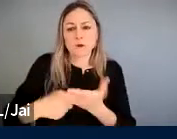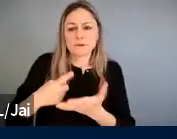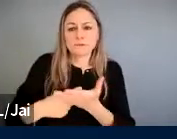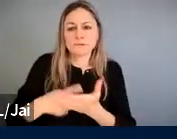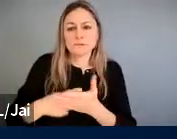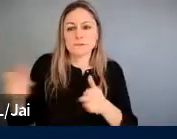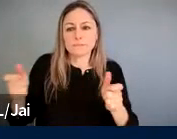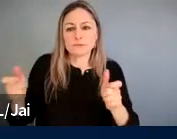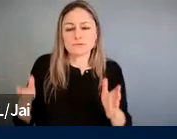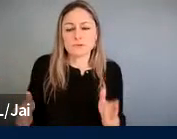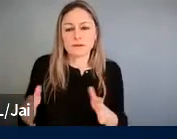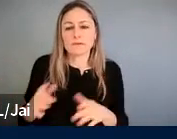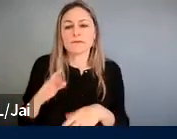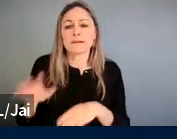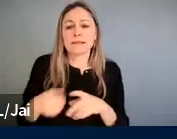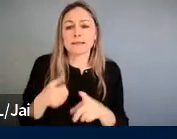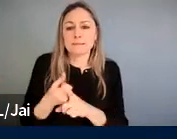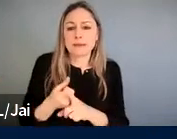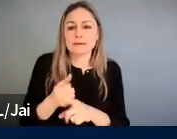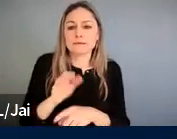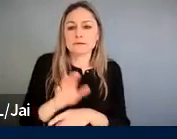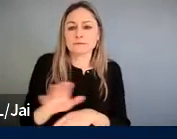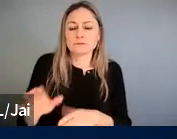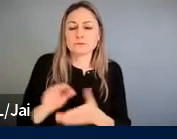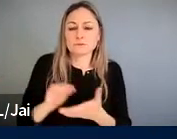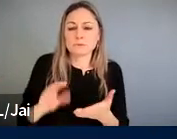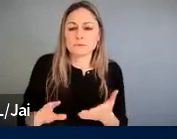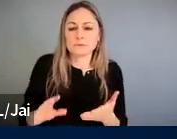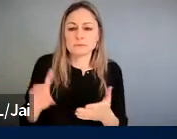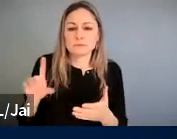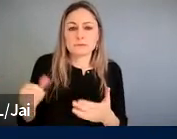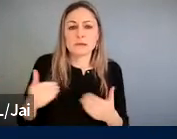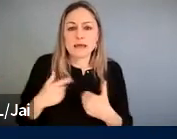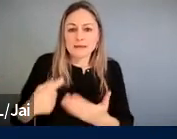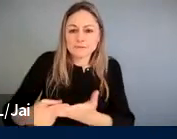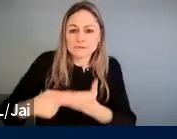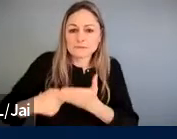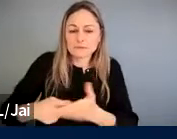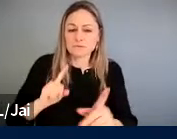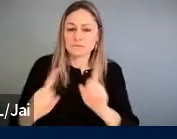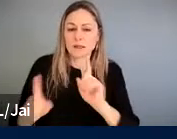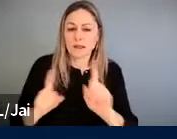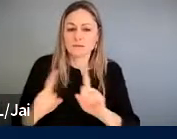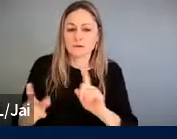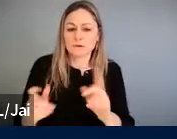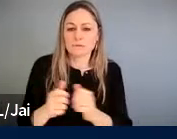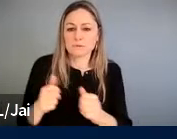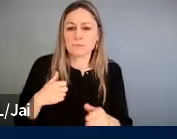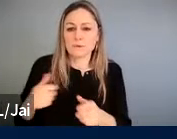and their impact on students with disabilities and having those discussions and dialogues.